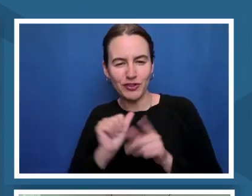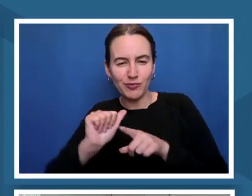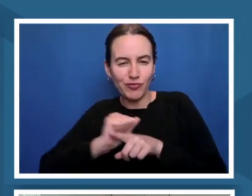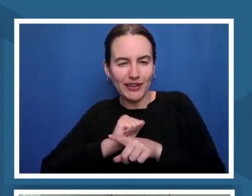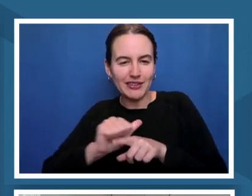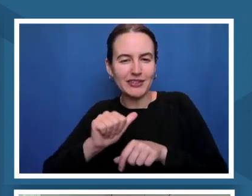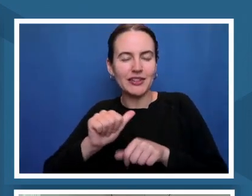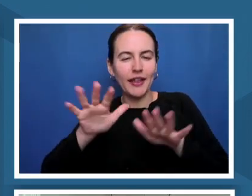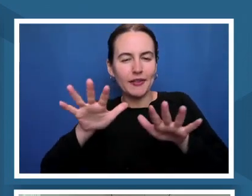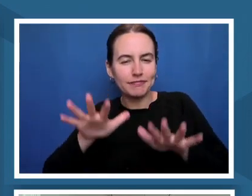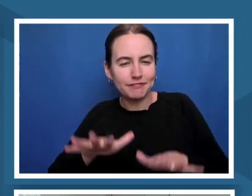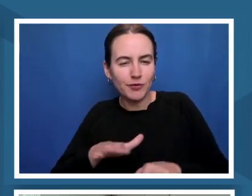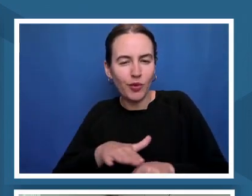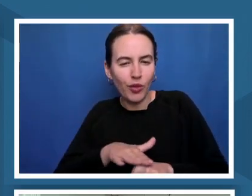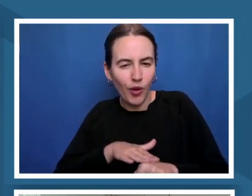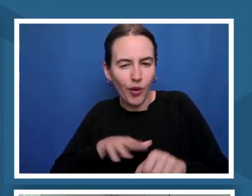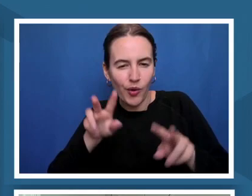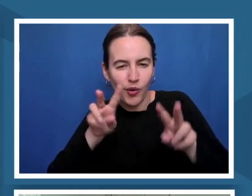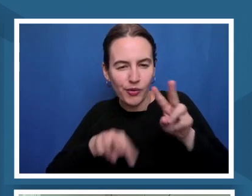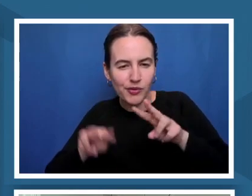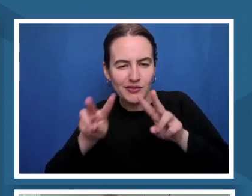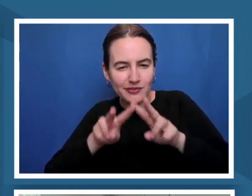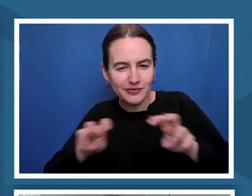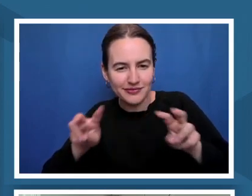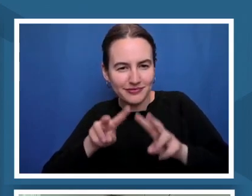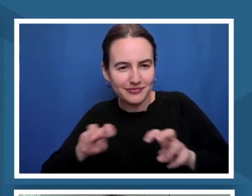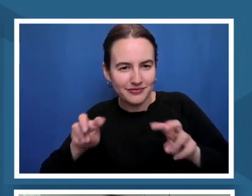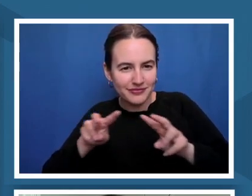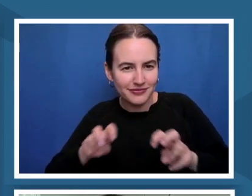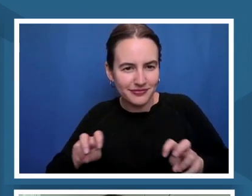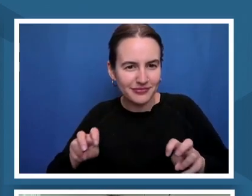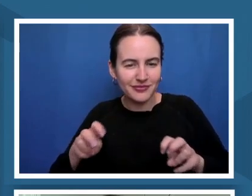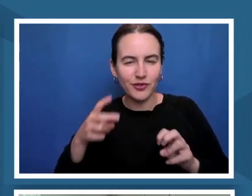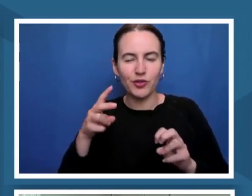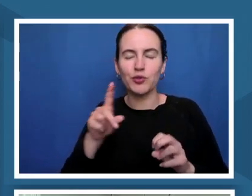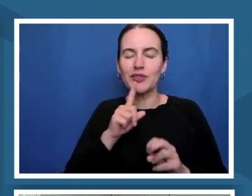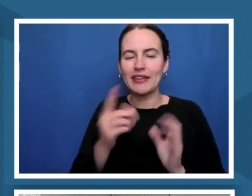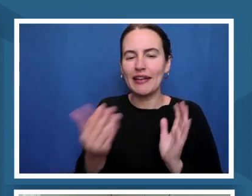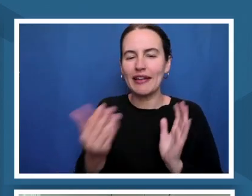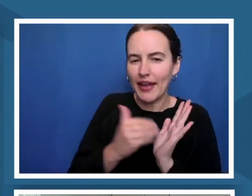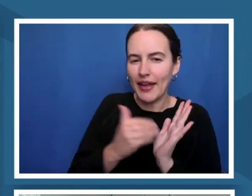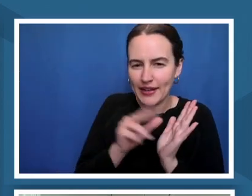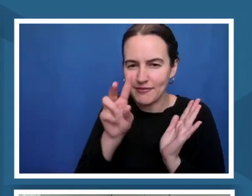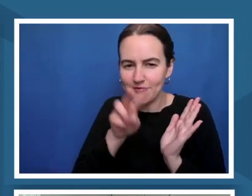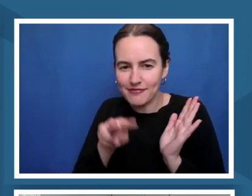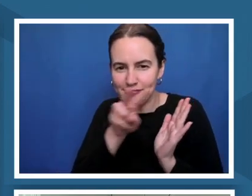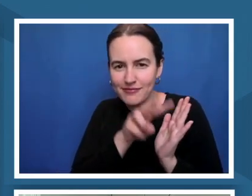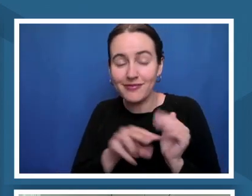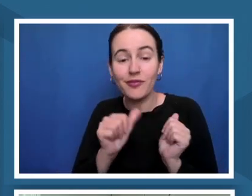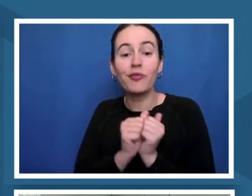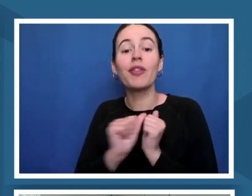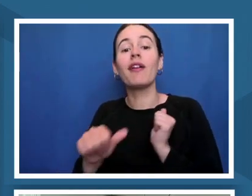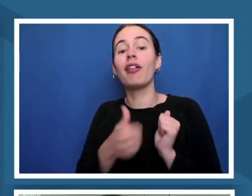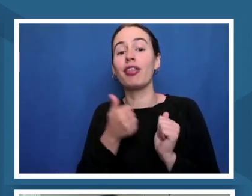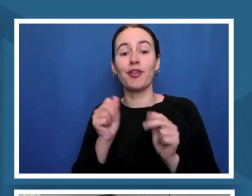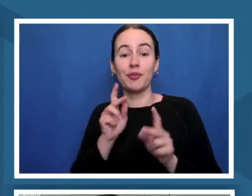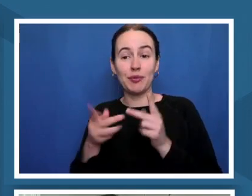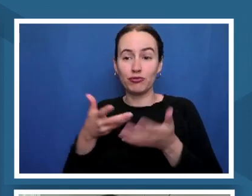slow looking the looking again and when we're dealing with other people